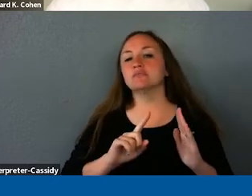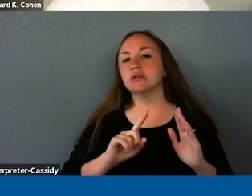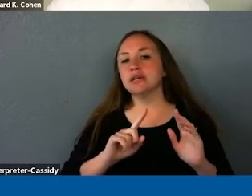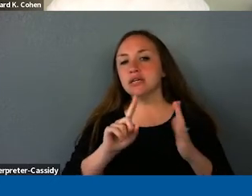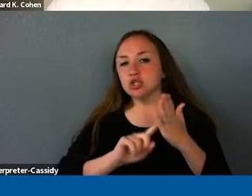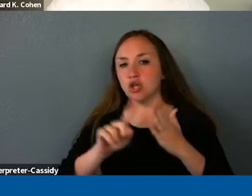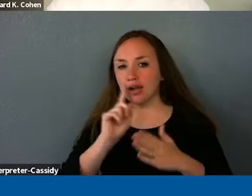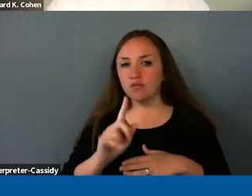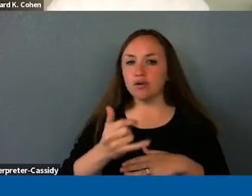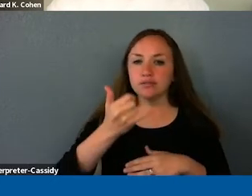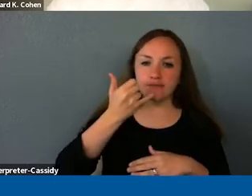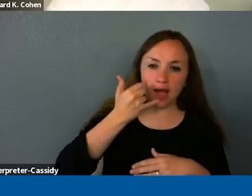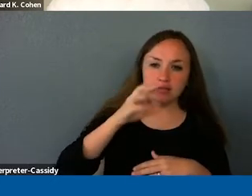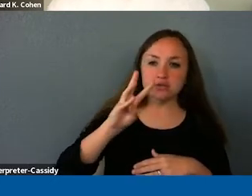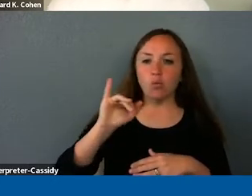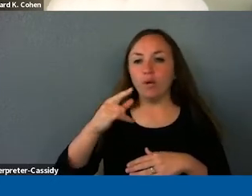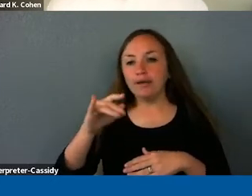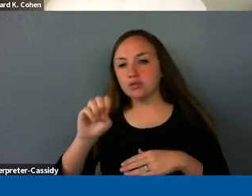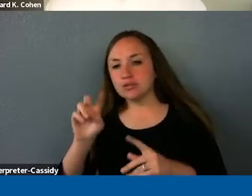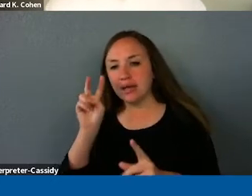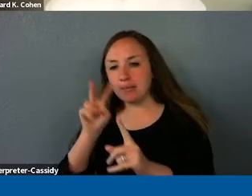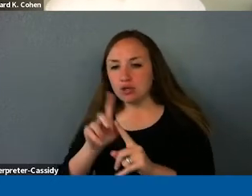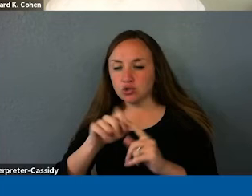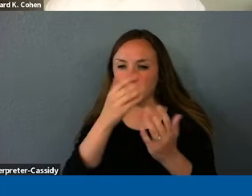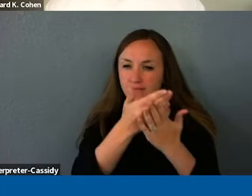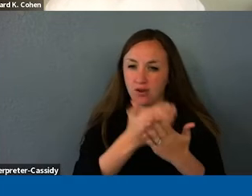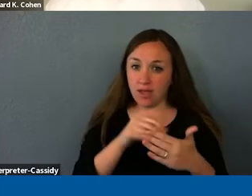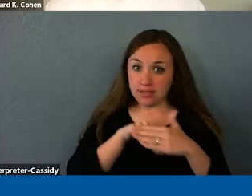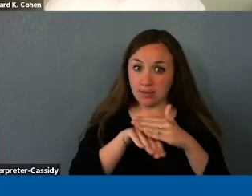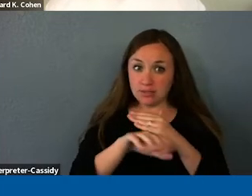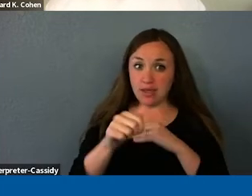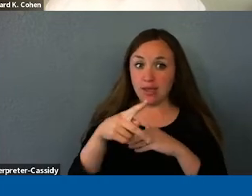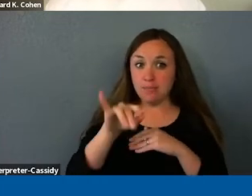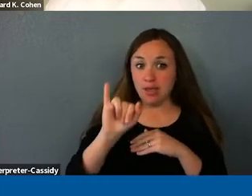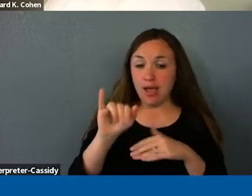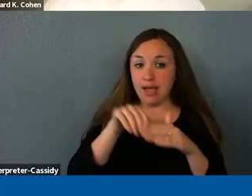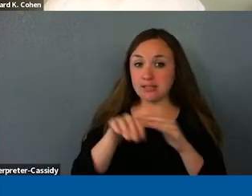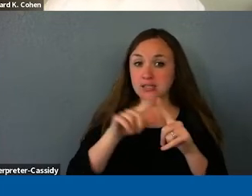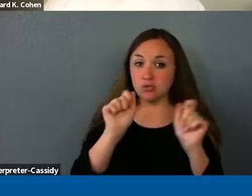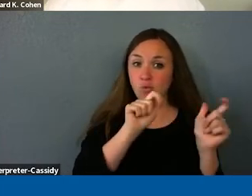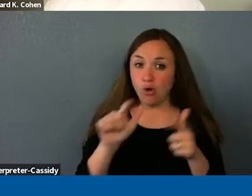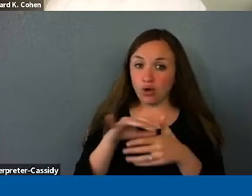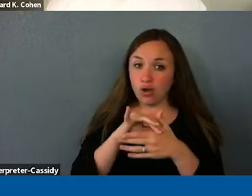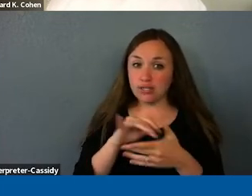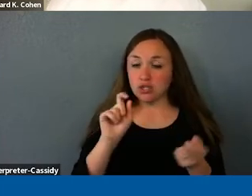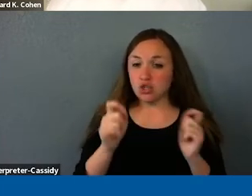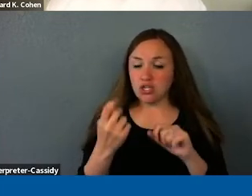to widgets and applications, and should verify accessibility API access to all content and changes during user interaction."